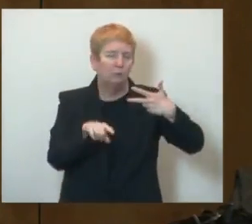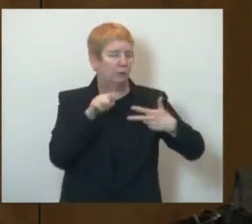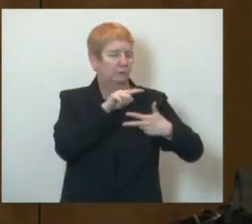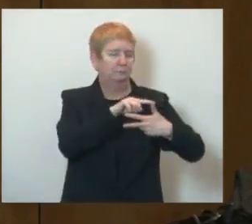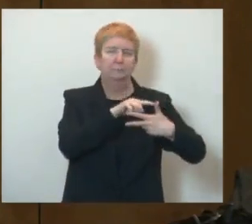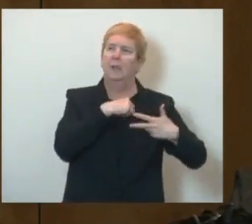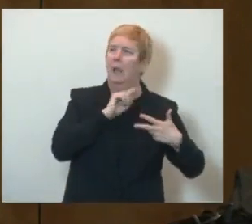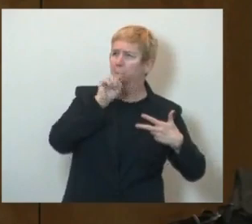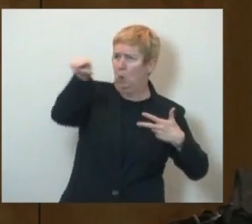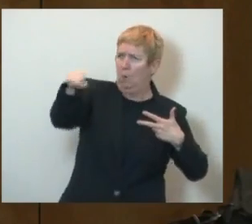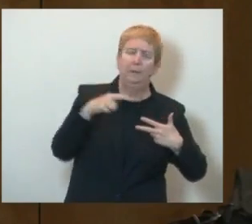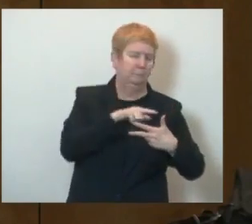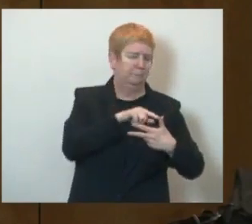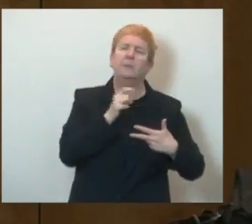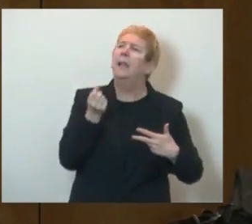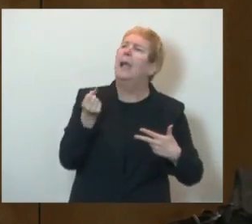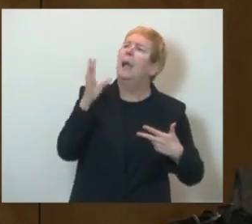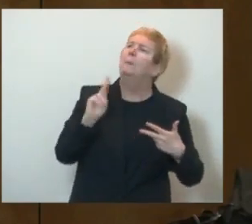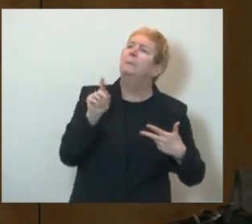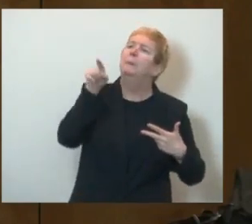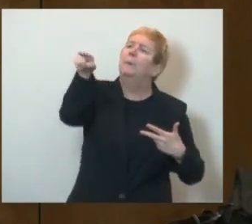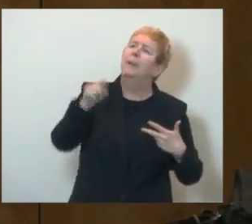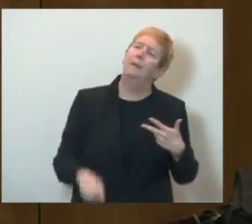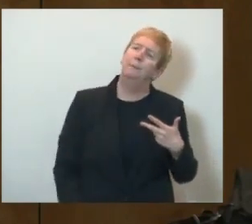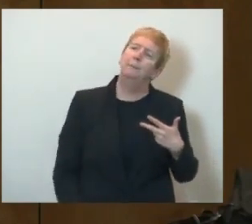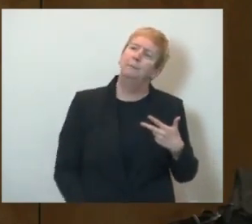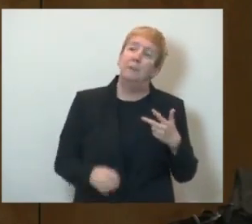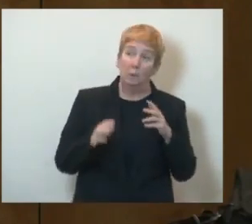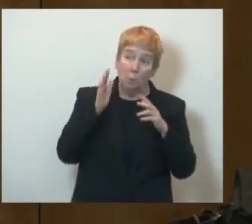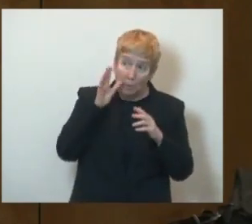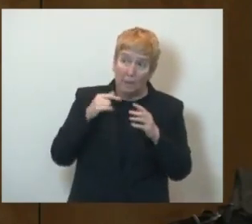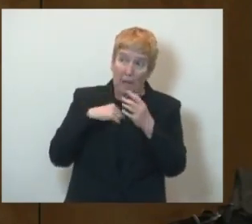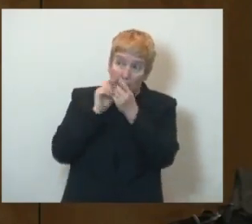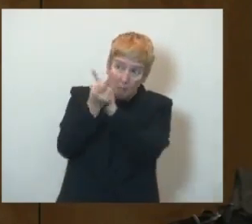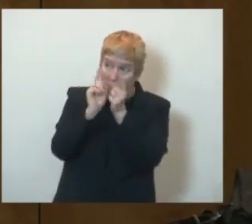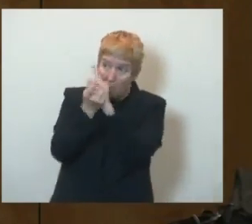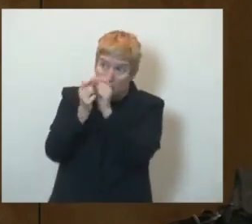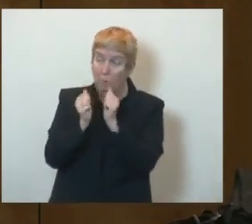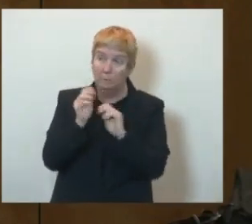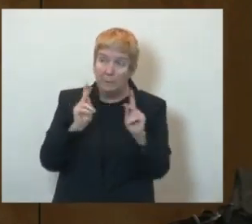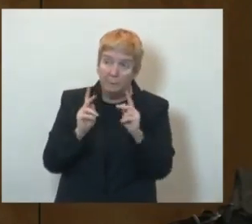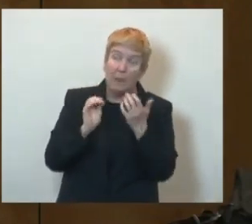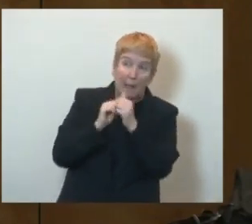PEOPLE ARE GOING TO BE THERE? I’M SIMPLIFYING THIS. THIS IS NOT WHAT THEY SAID. HOW MANY PEOPLE ARE GOING TO BE THERE?